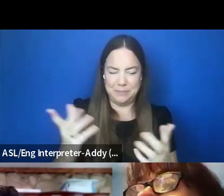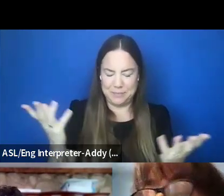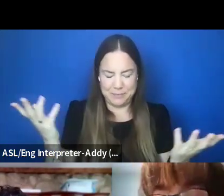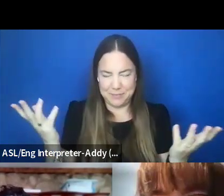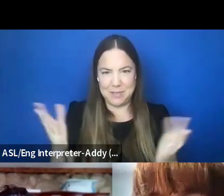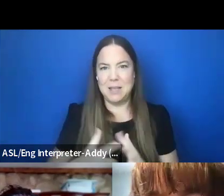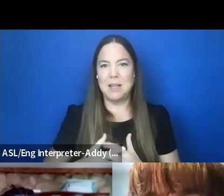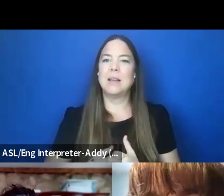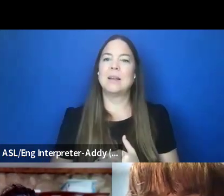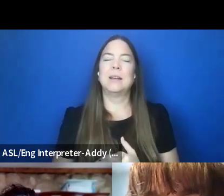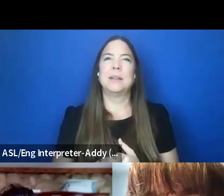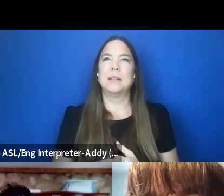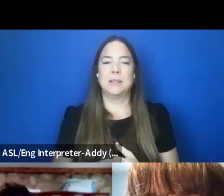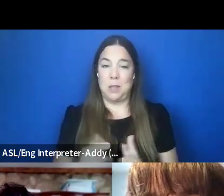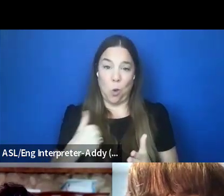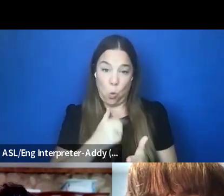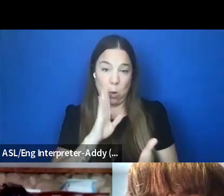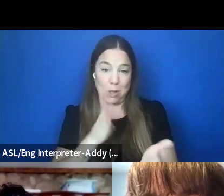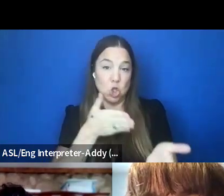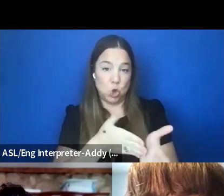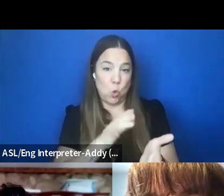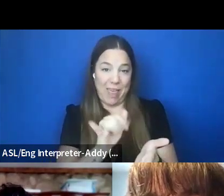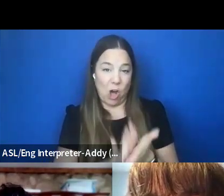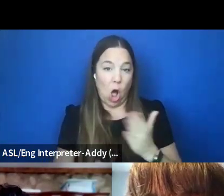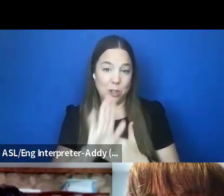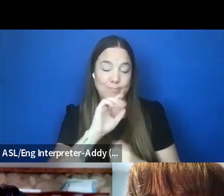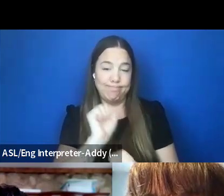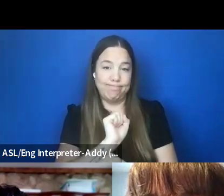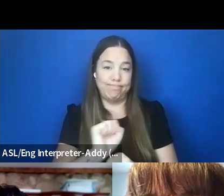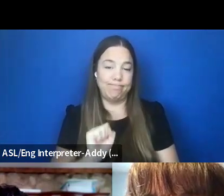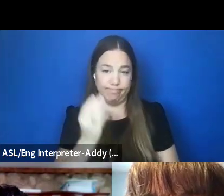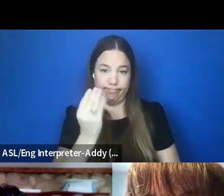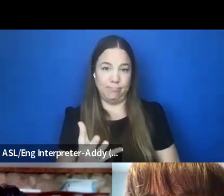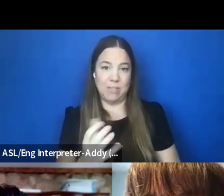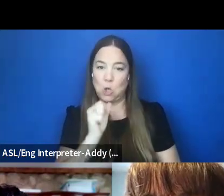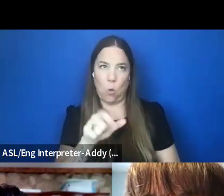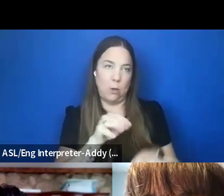Don Dew: we're we're we're suing the college actually, right now. So I'm not going to go any further on that. But